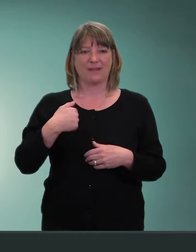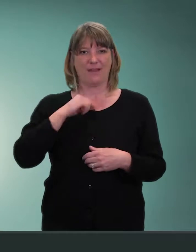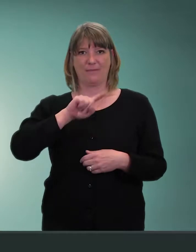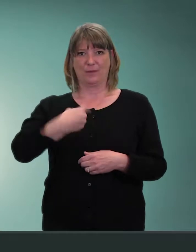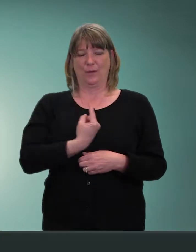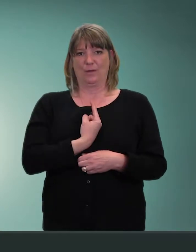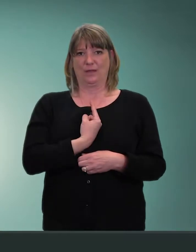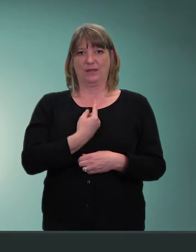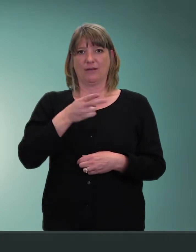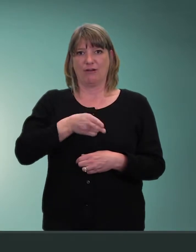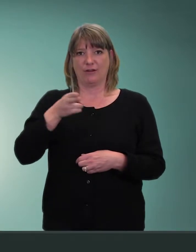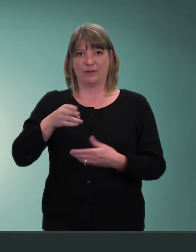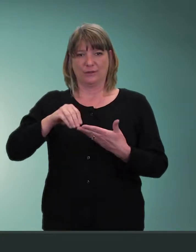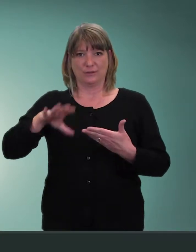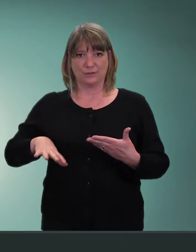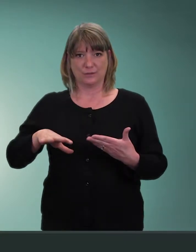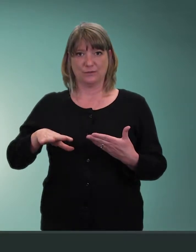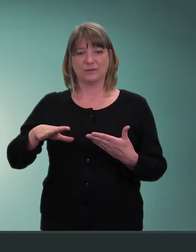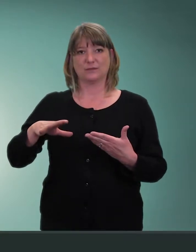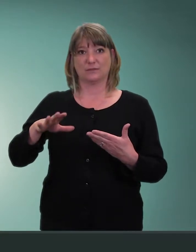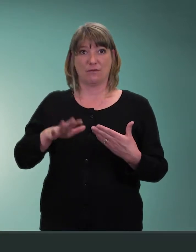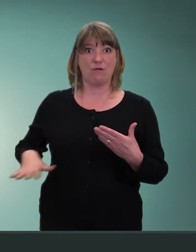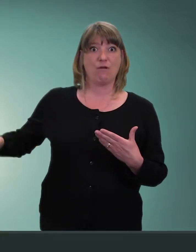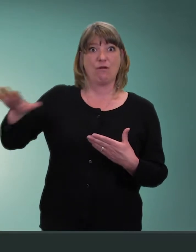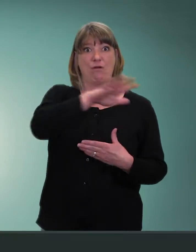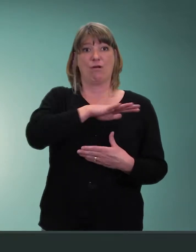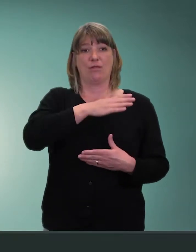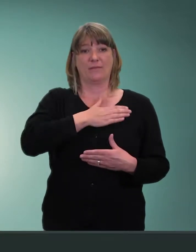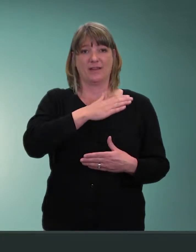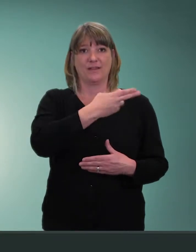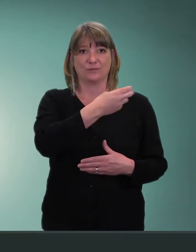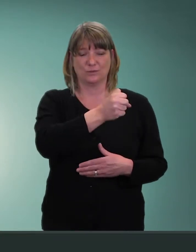I am the only hard of hearing student in my high school.